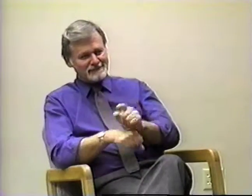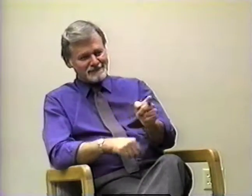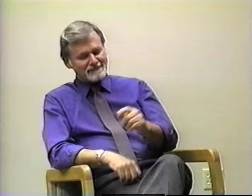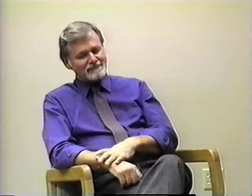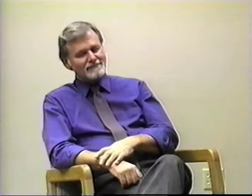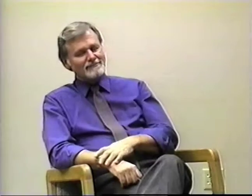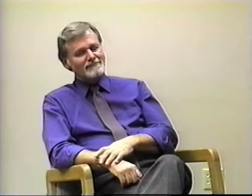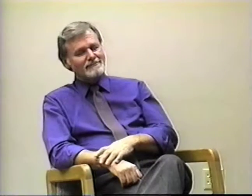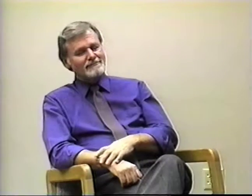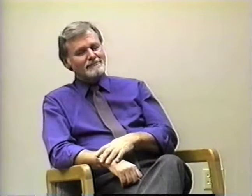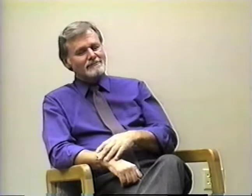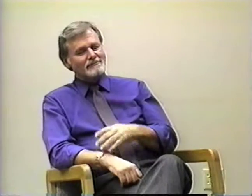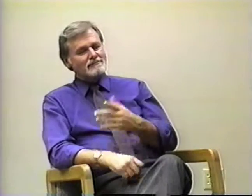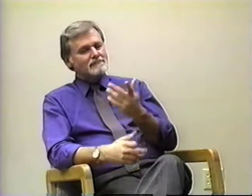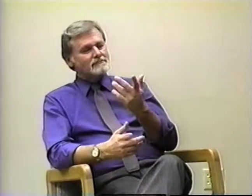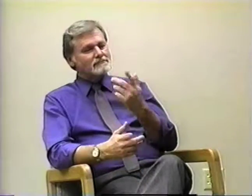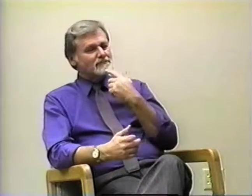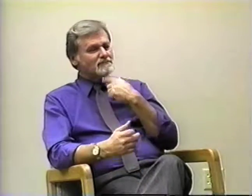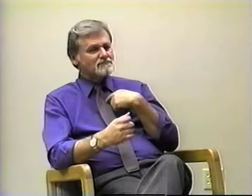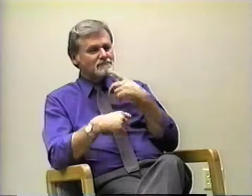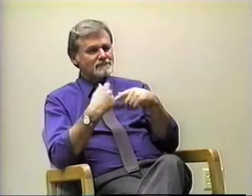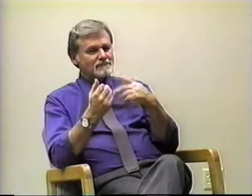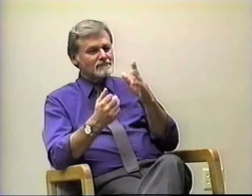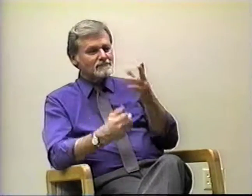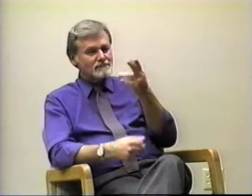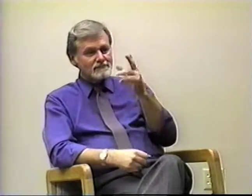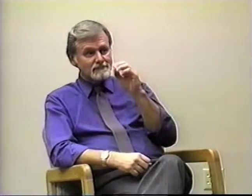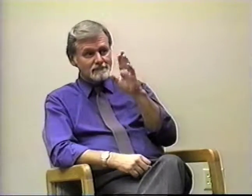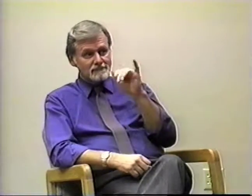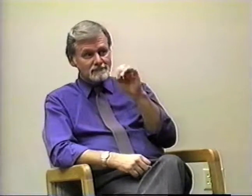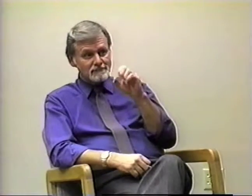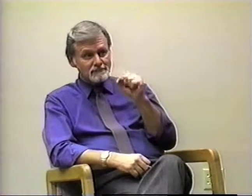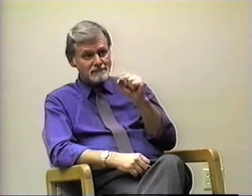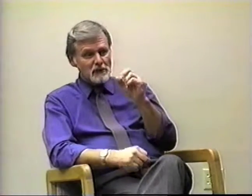I'm sure you can do it. You are such a positive person.